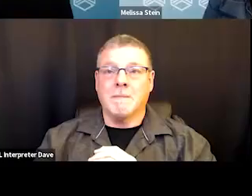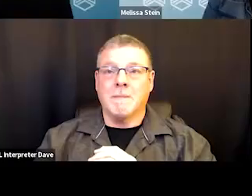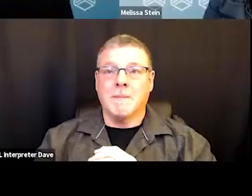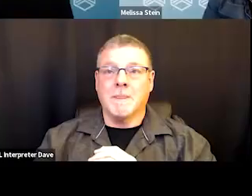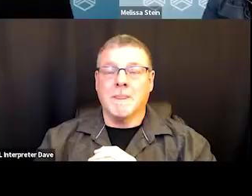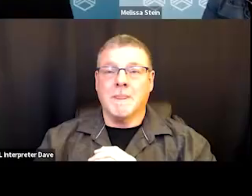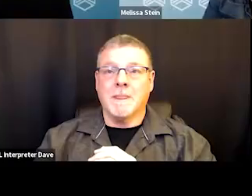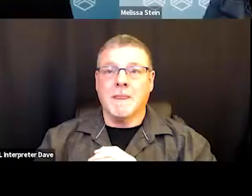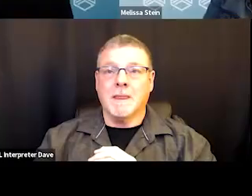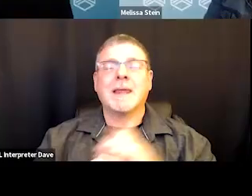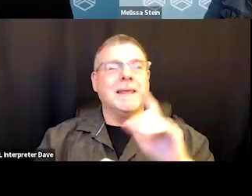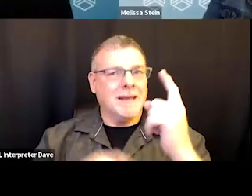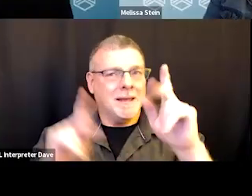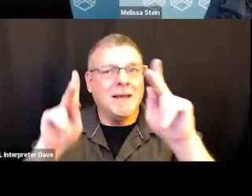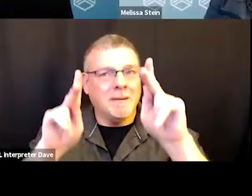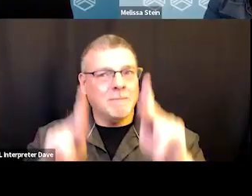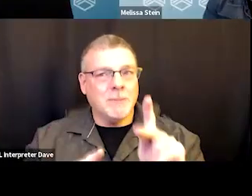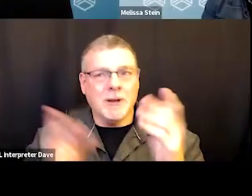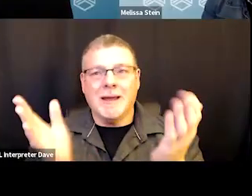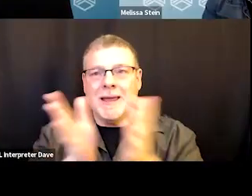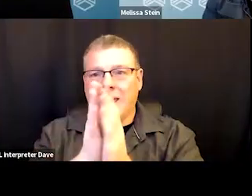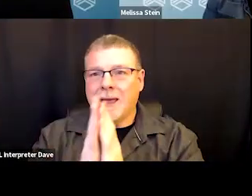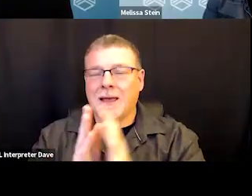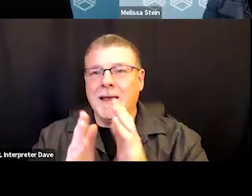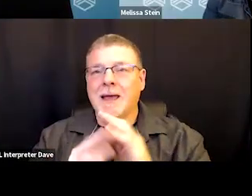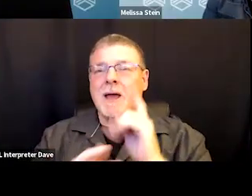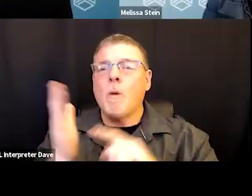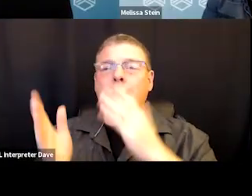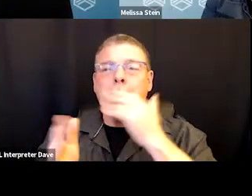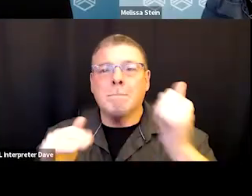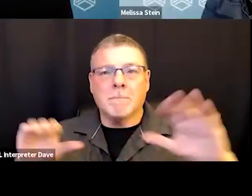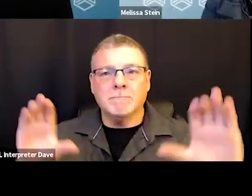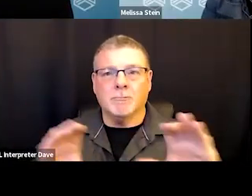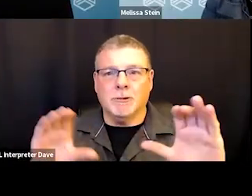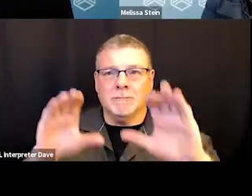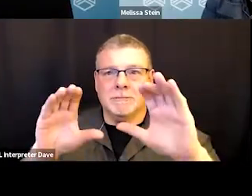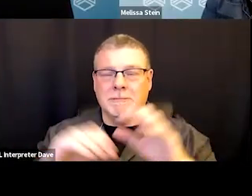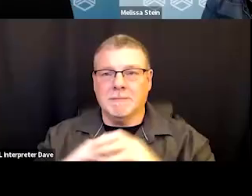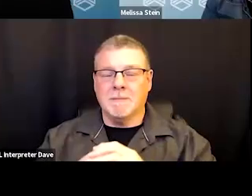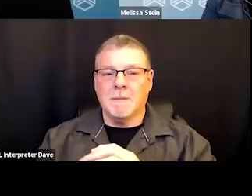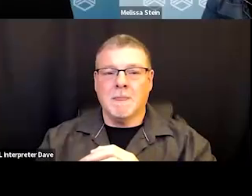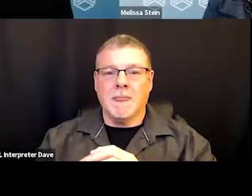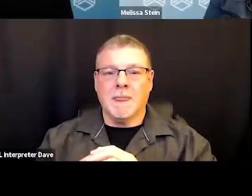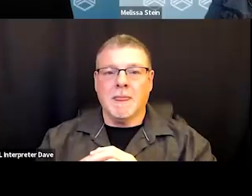So, someone did ask, again, related to the best practice standards, this person said they thought